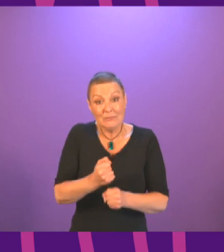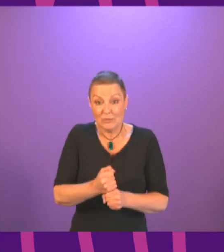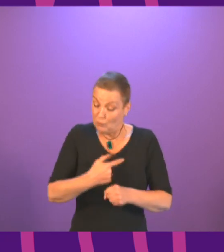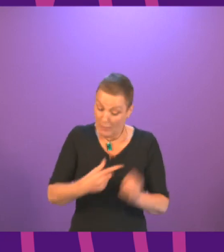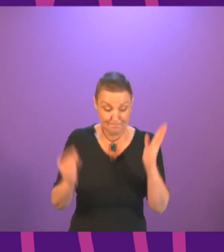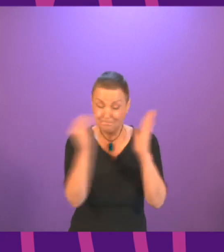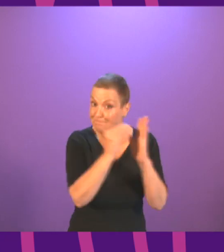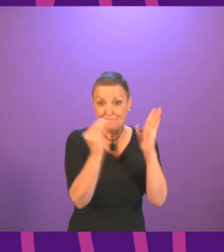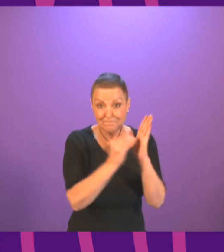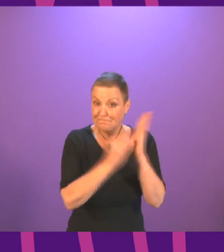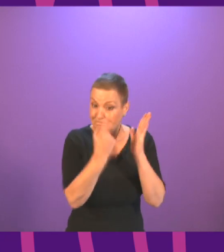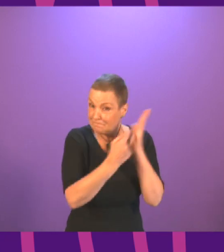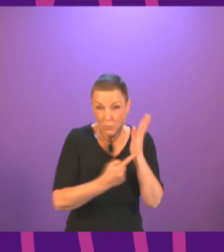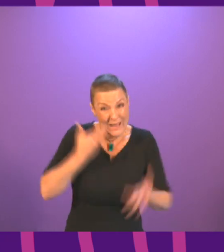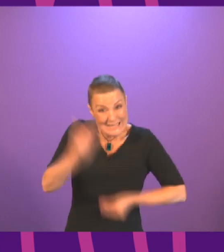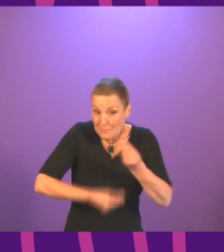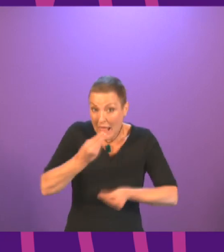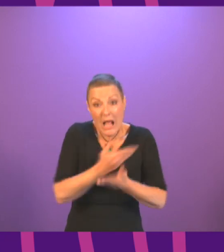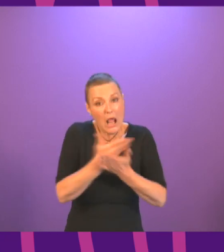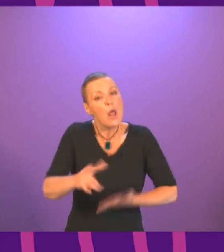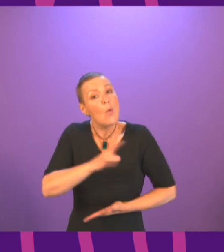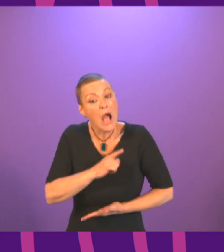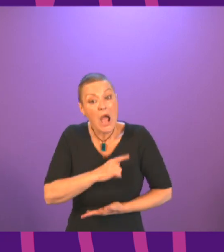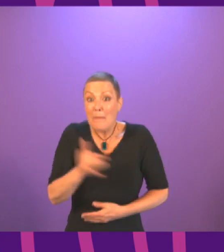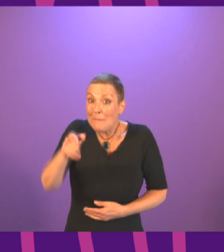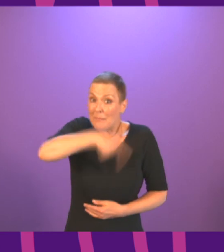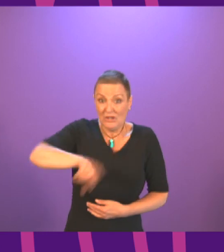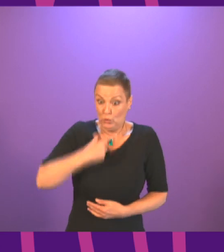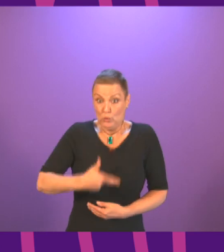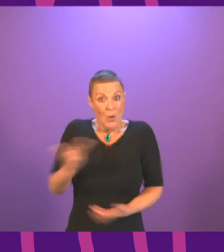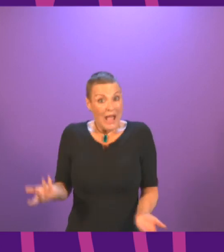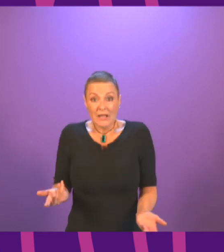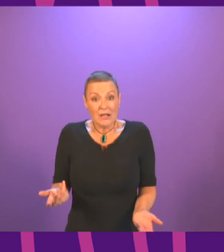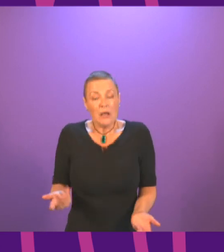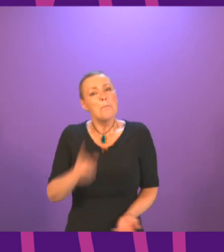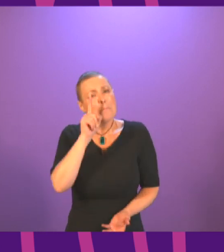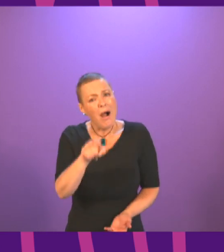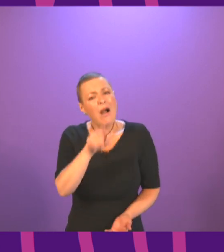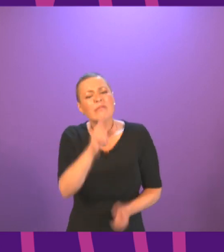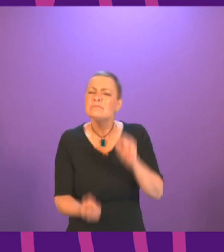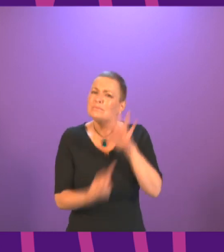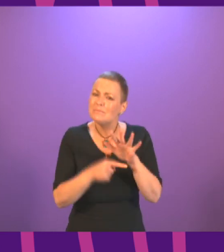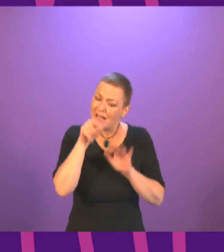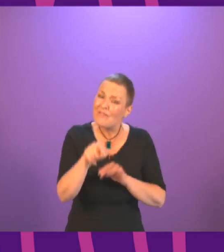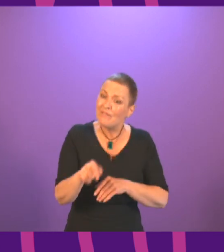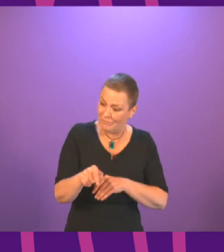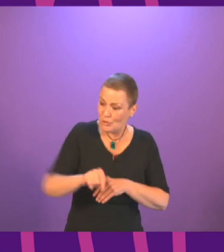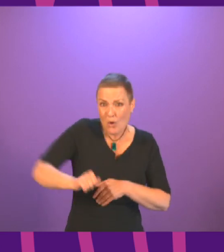Scottish Government will continue to take those decisions, and we will set them out clearly to people. Even if they are not popular, if they are about keeping the country safe